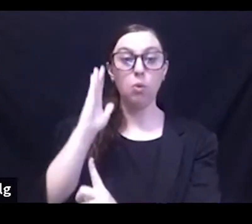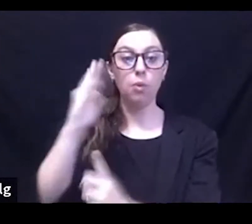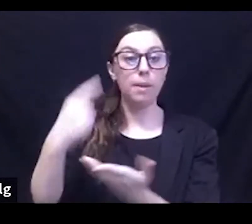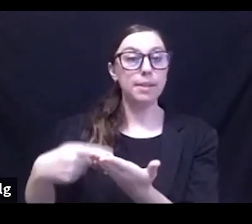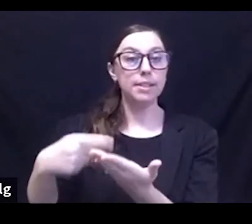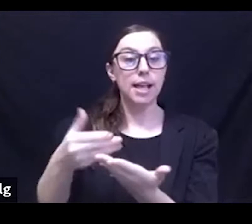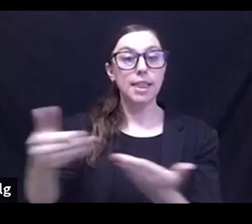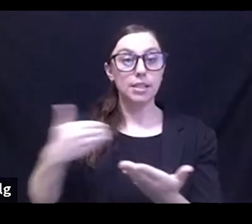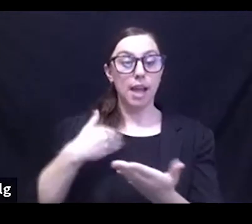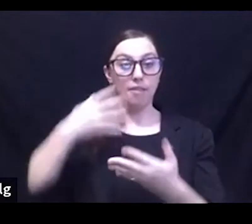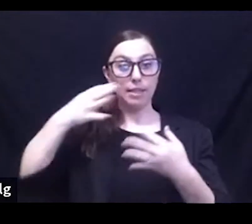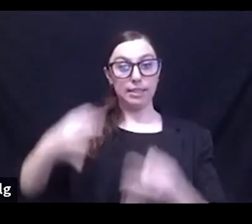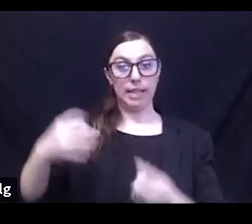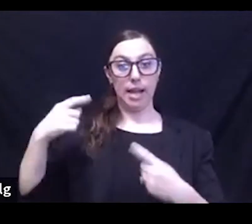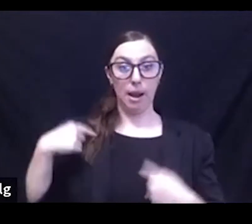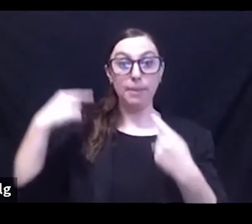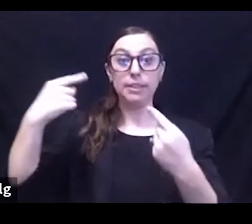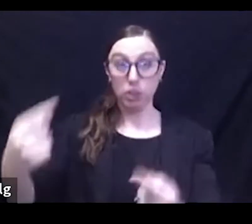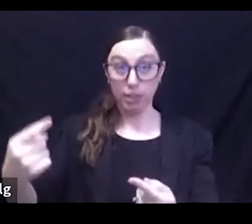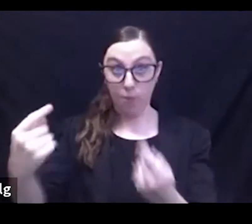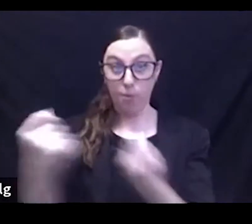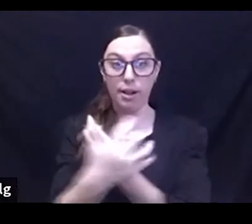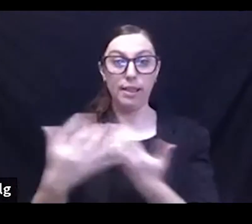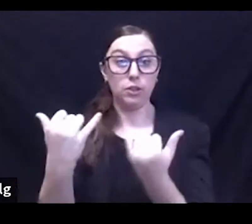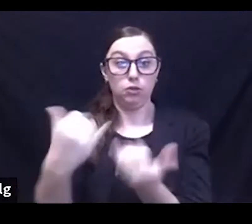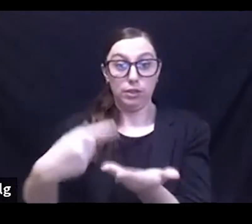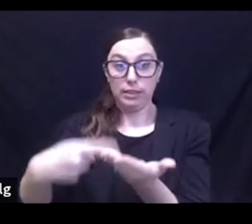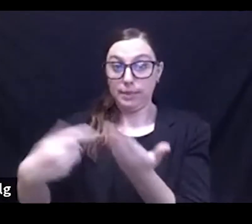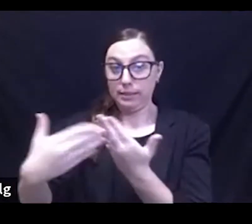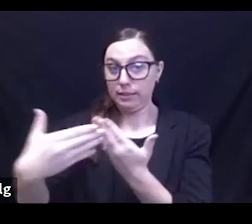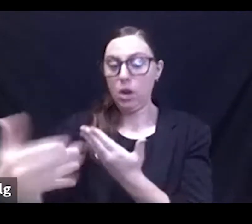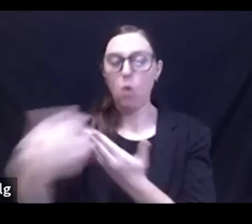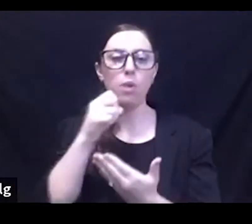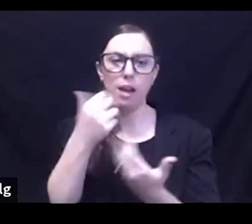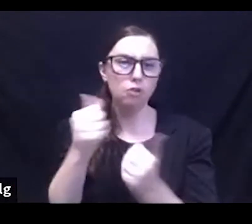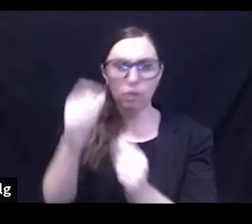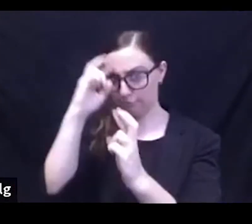have been decided until this point in time, folks. So we mean you no disrespect in